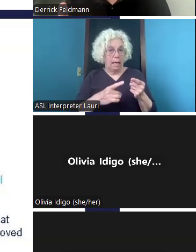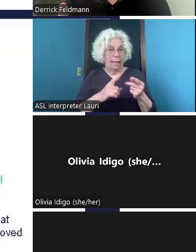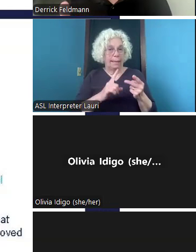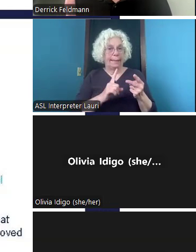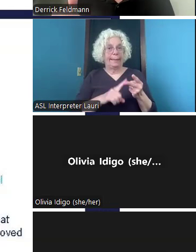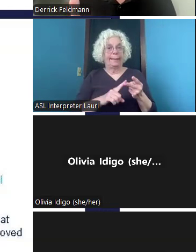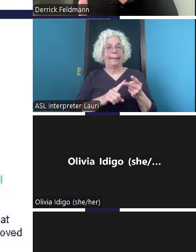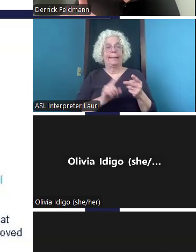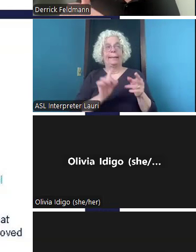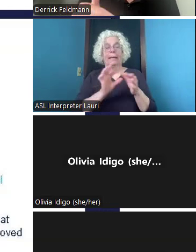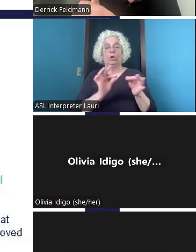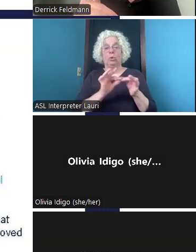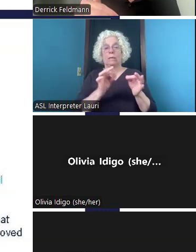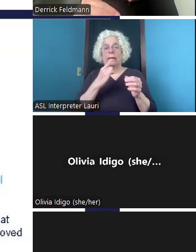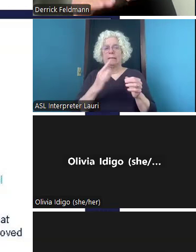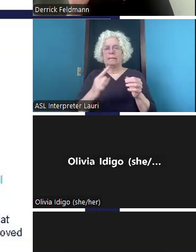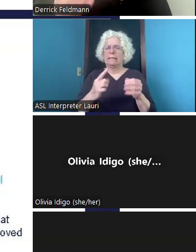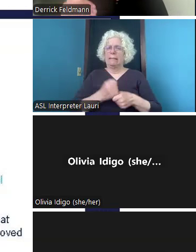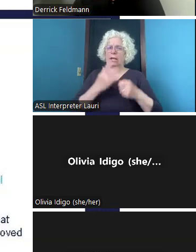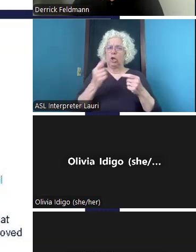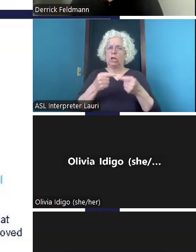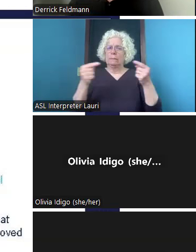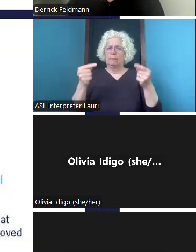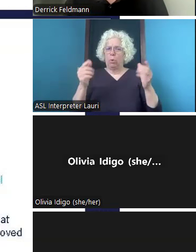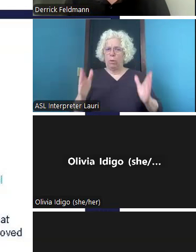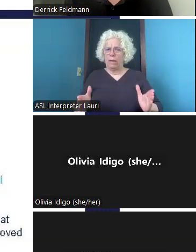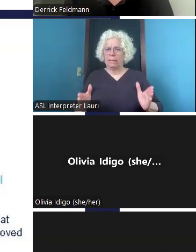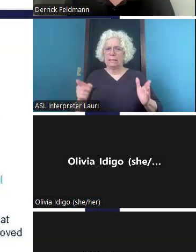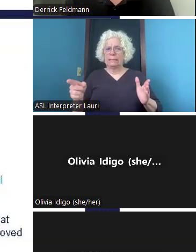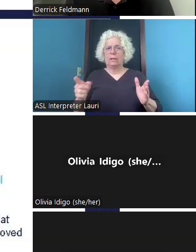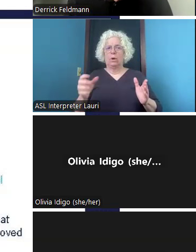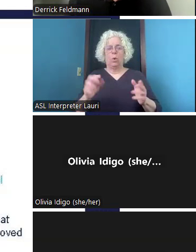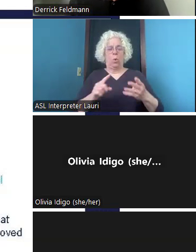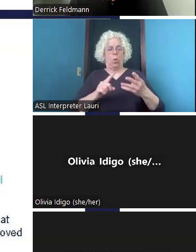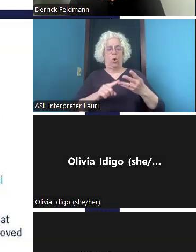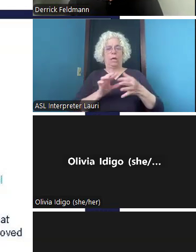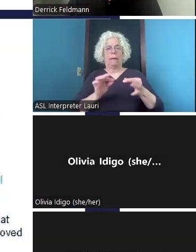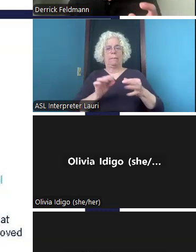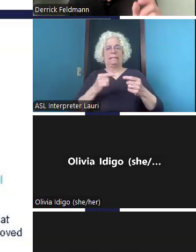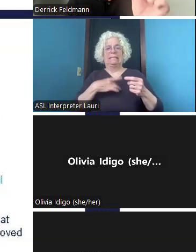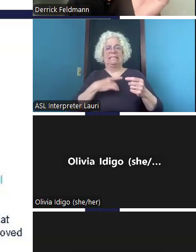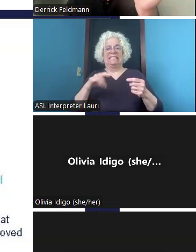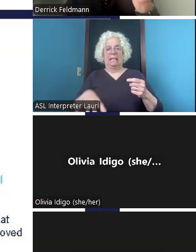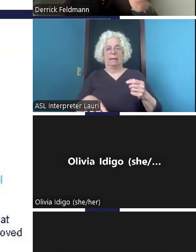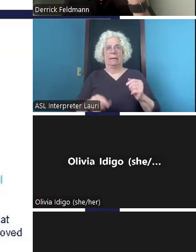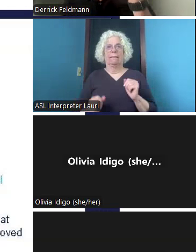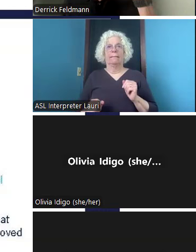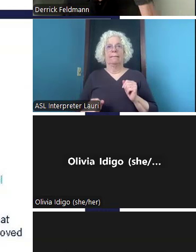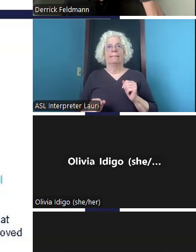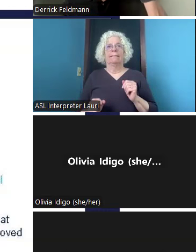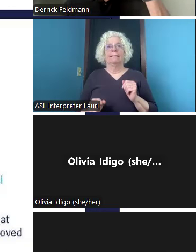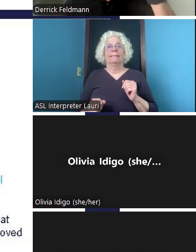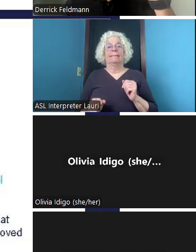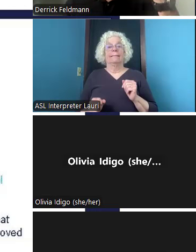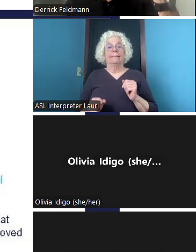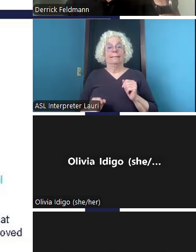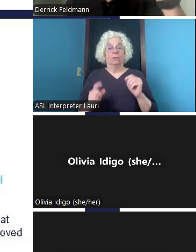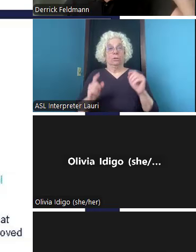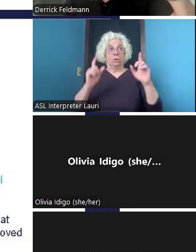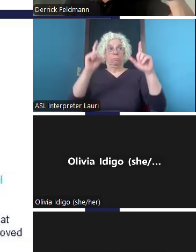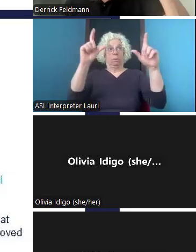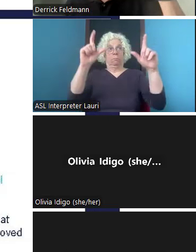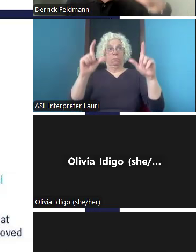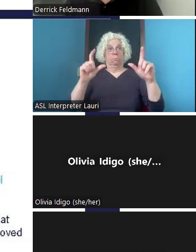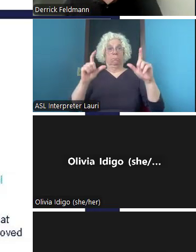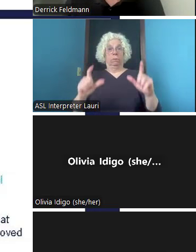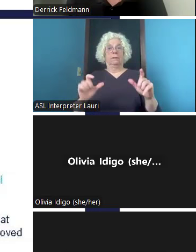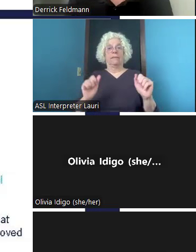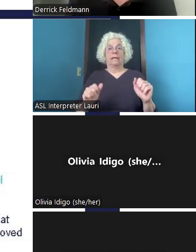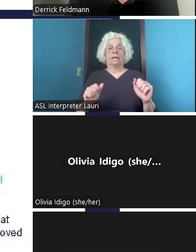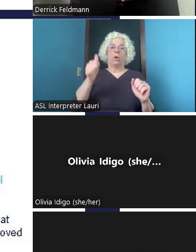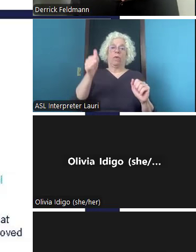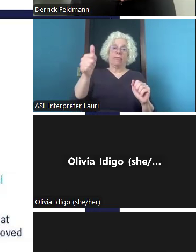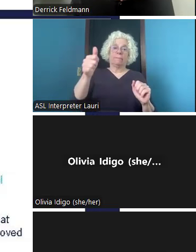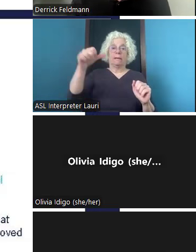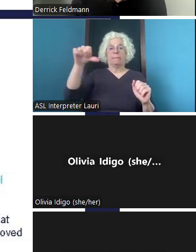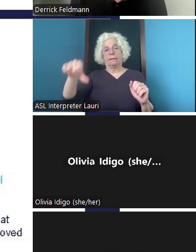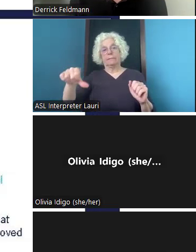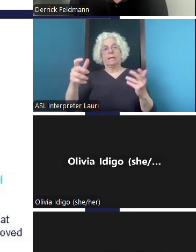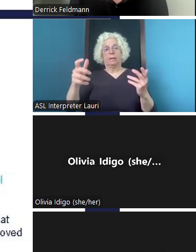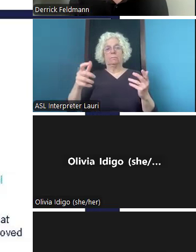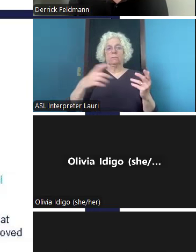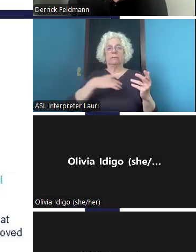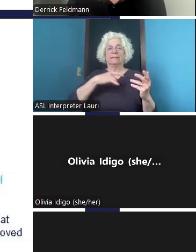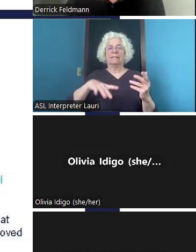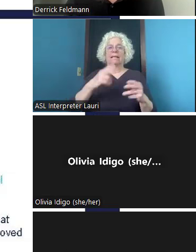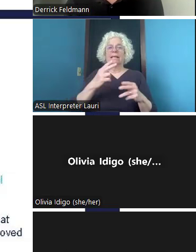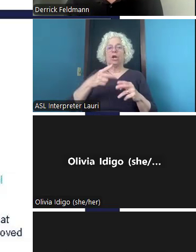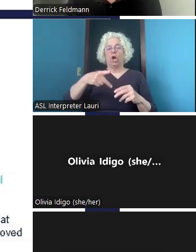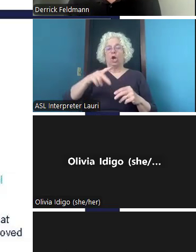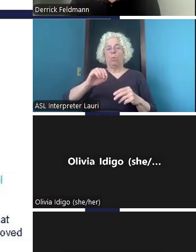comment that something was polarizing, or comment that something was disliked. Right? And so what happened is that they could go through and put a little thumbs up thumbs down or they didn't like it as polarizing.